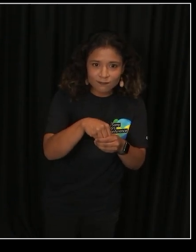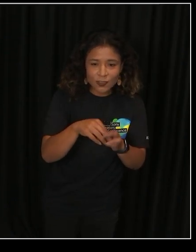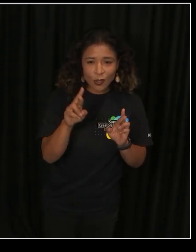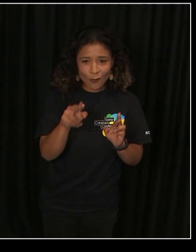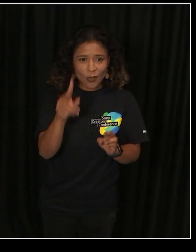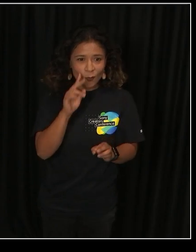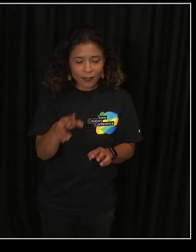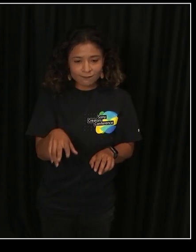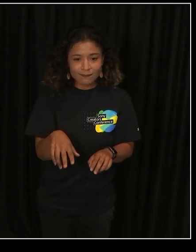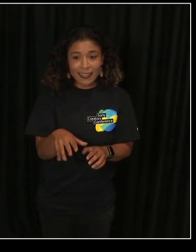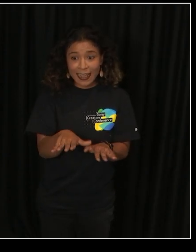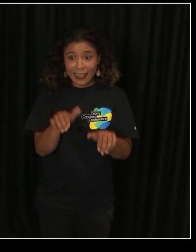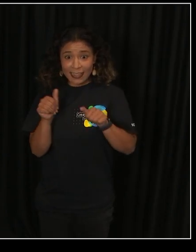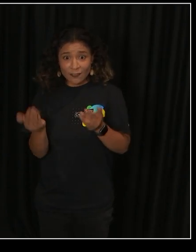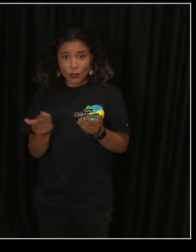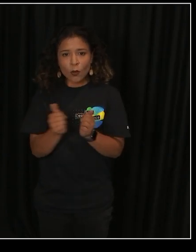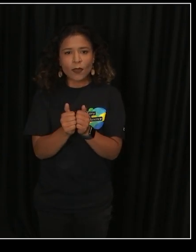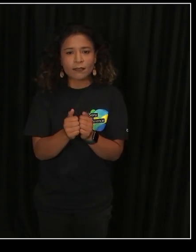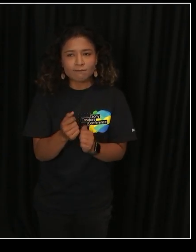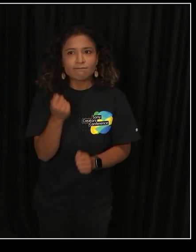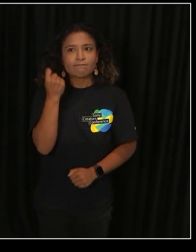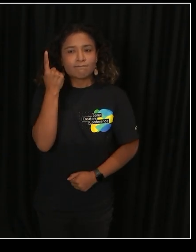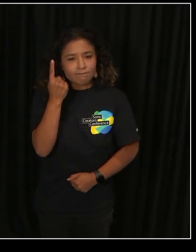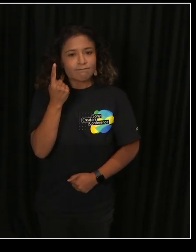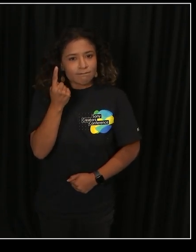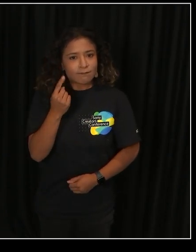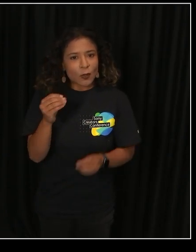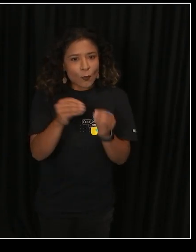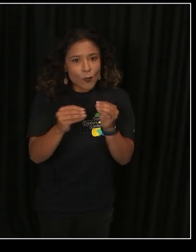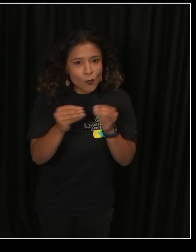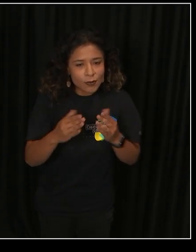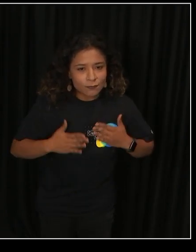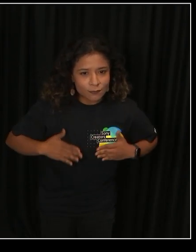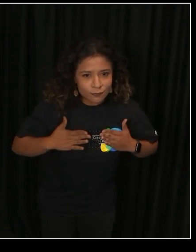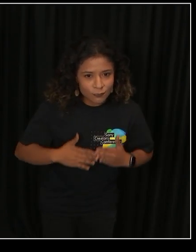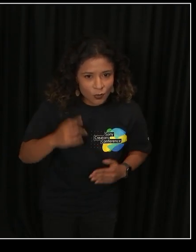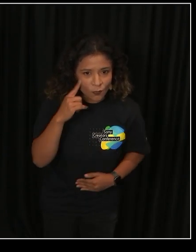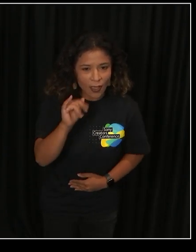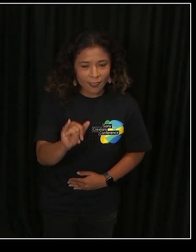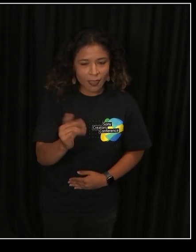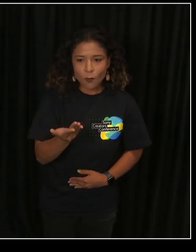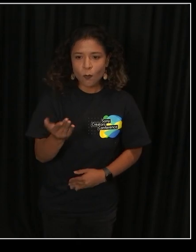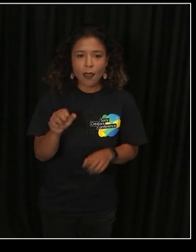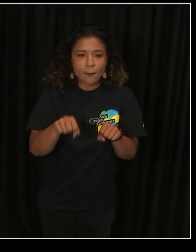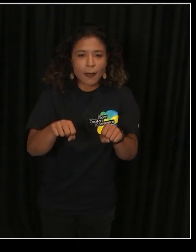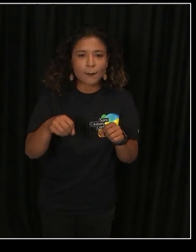for what we accomplished and look forward to what we can do for video games like this in the future.